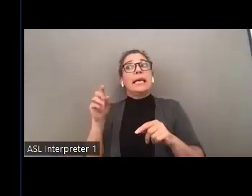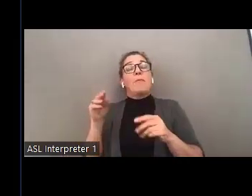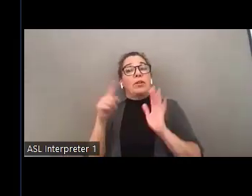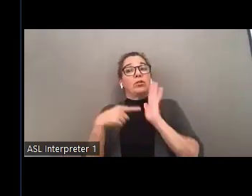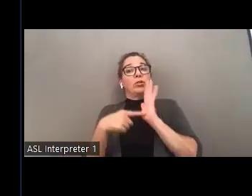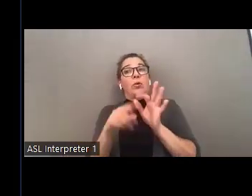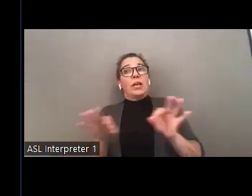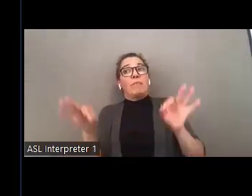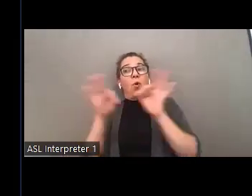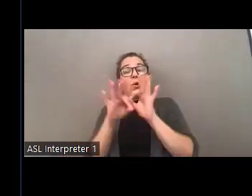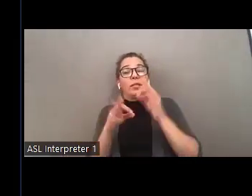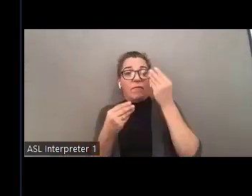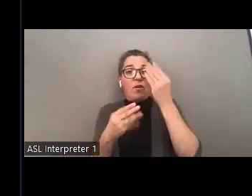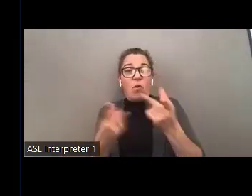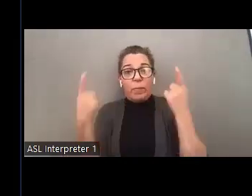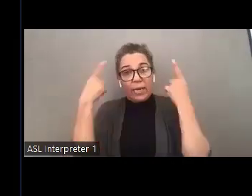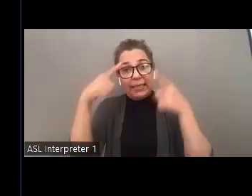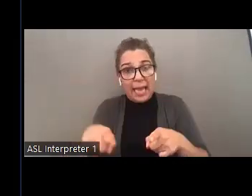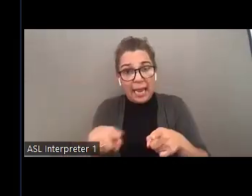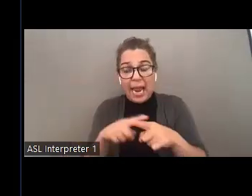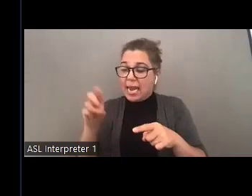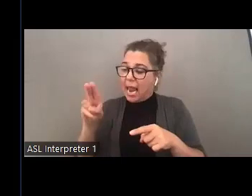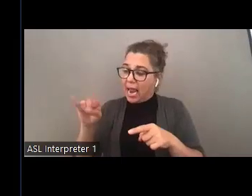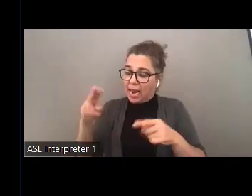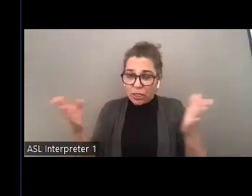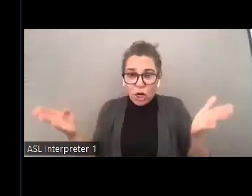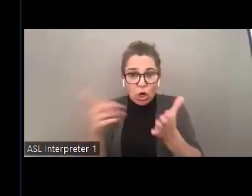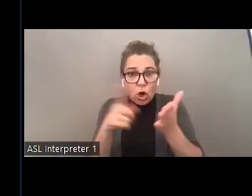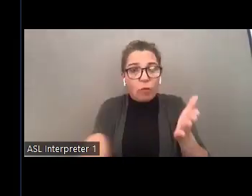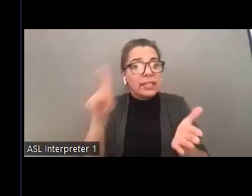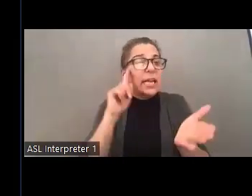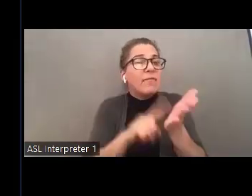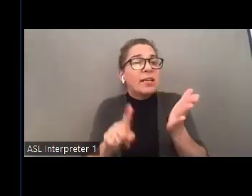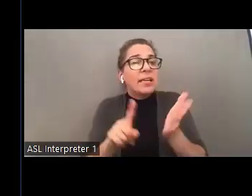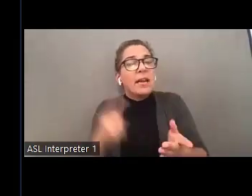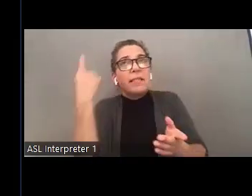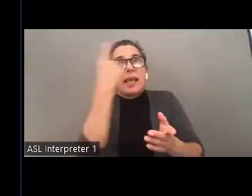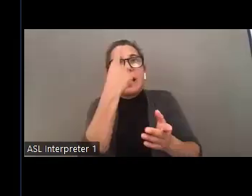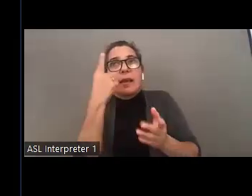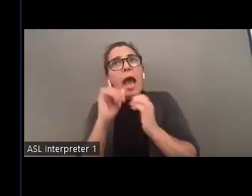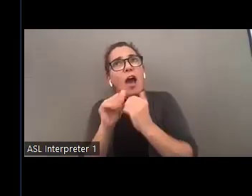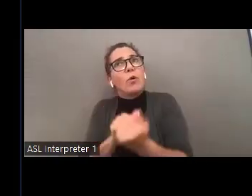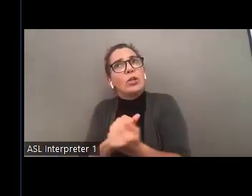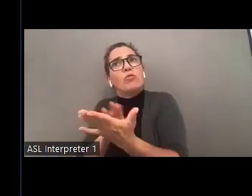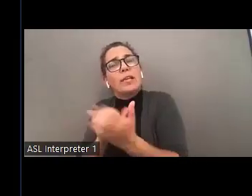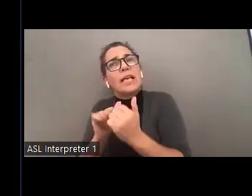consent and NIH encourages investigators to consider how to address and communicate plans for data